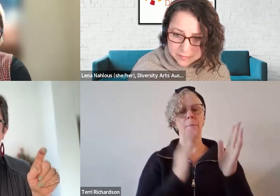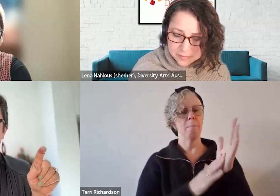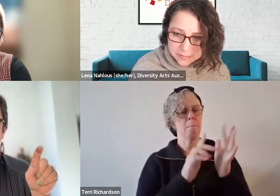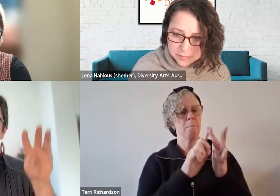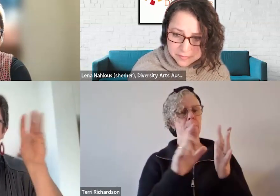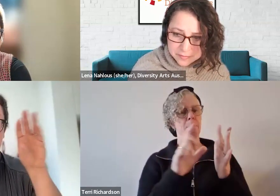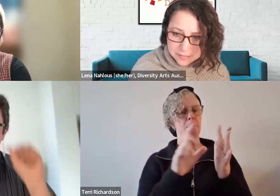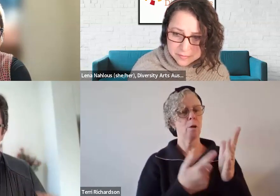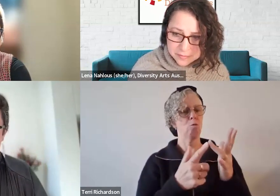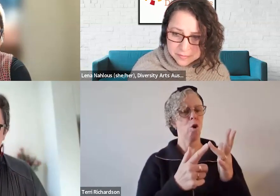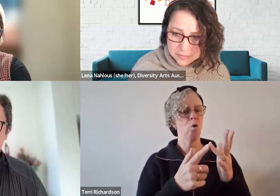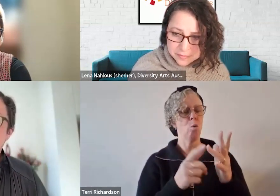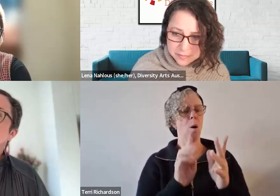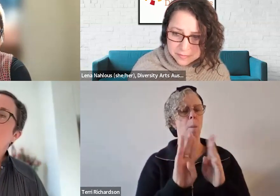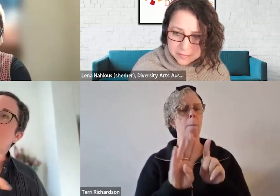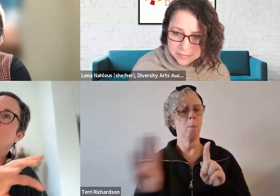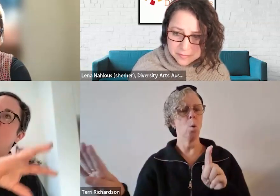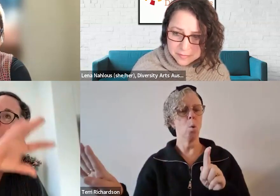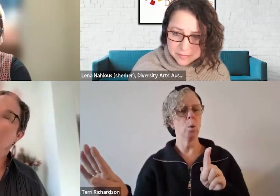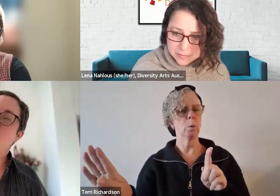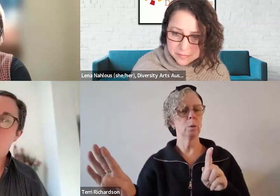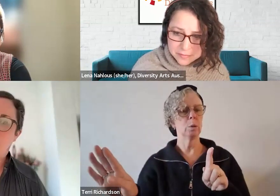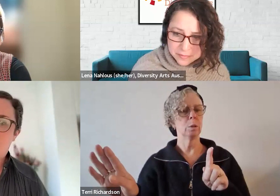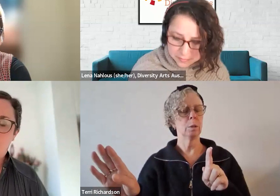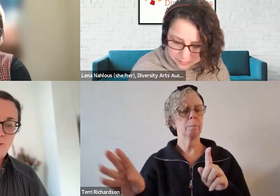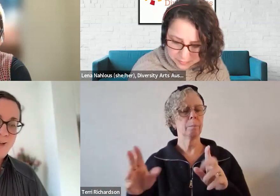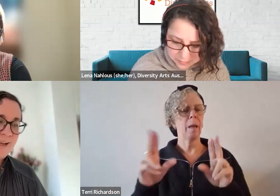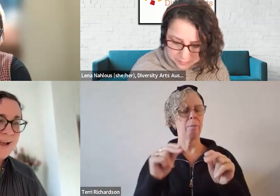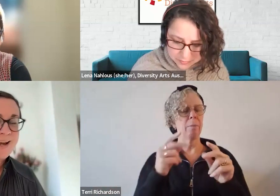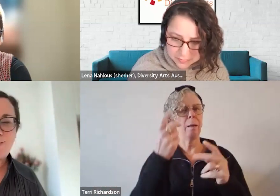board to do that and thinking more broadly kind of